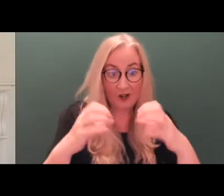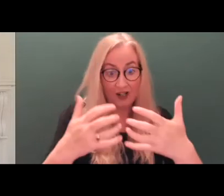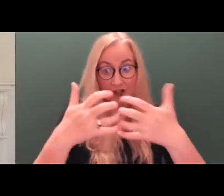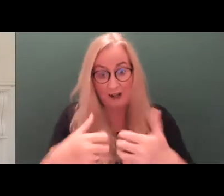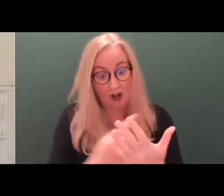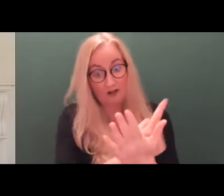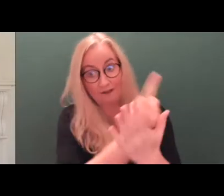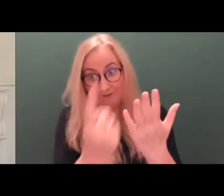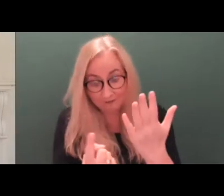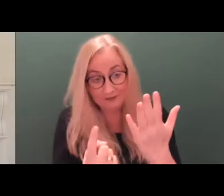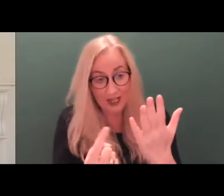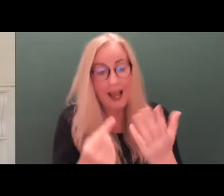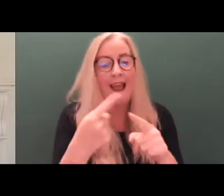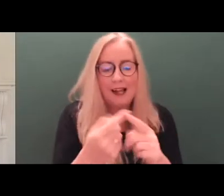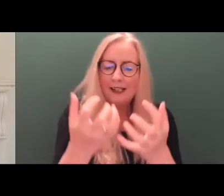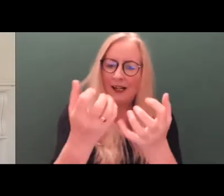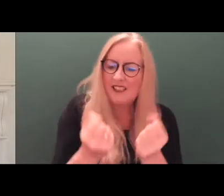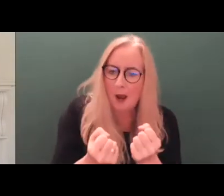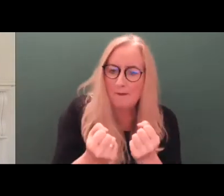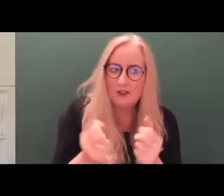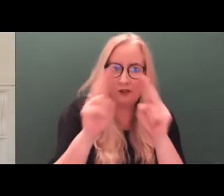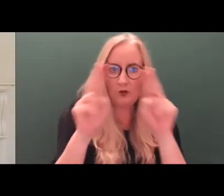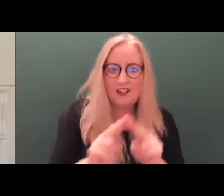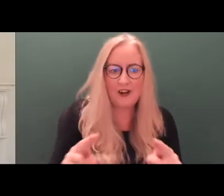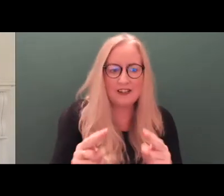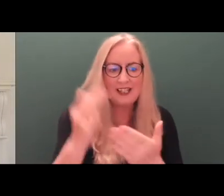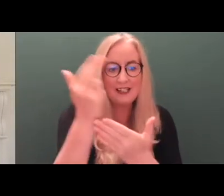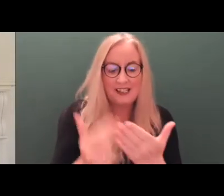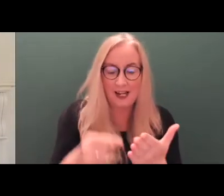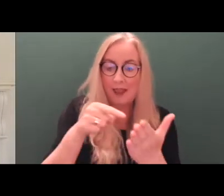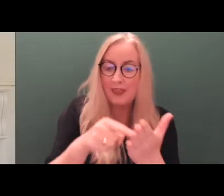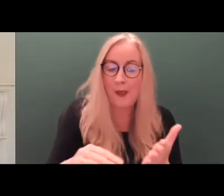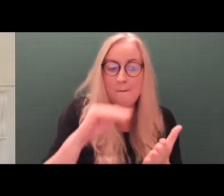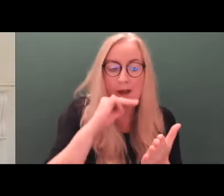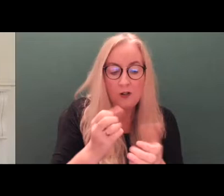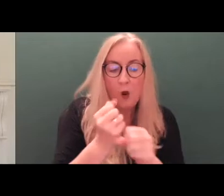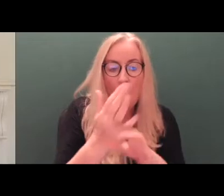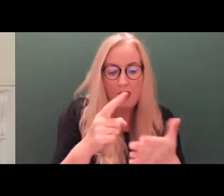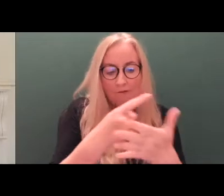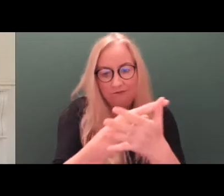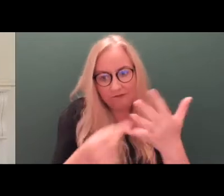And the adoption of universal design would mean that all these things would be easy to access,